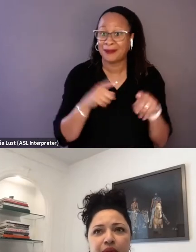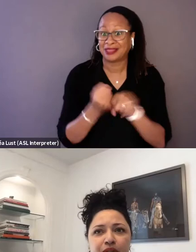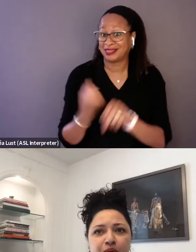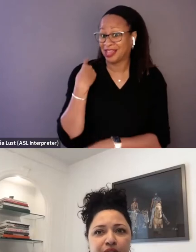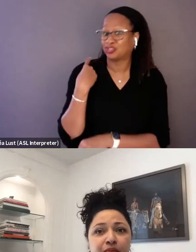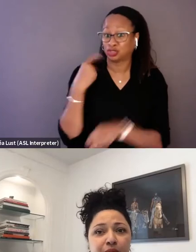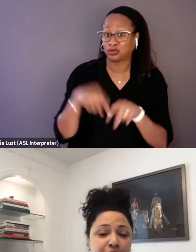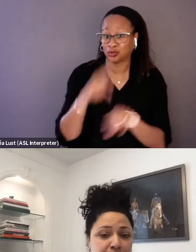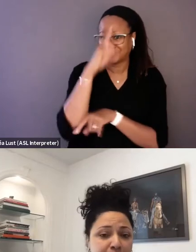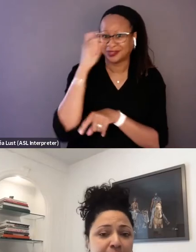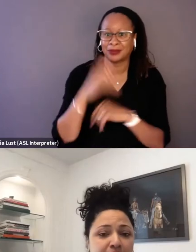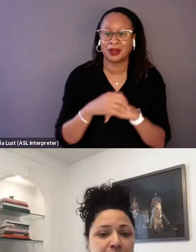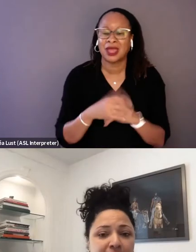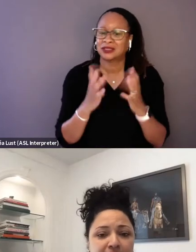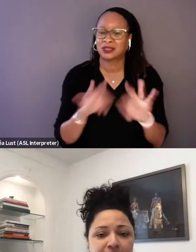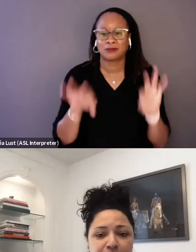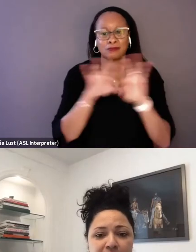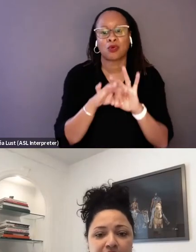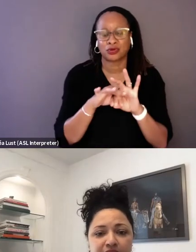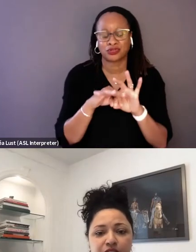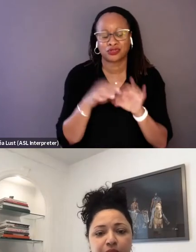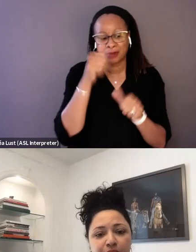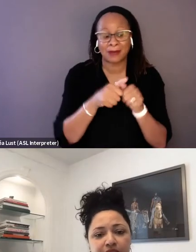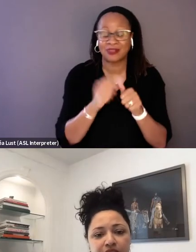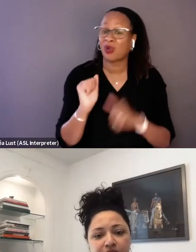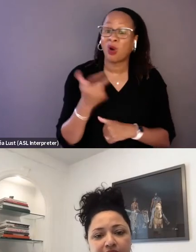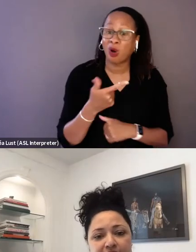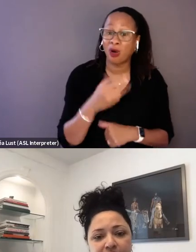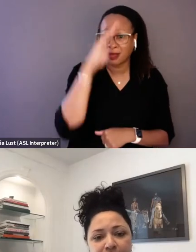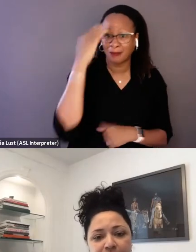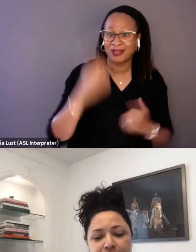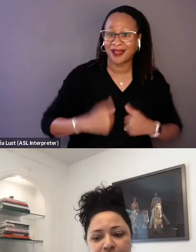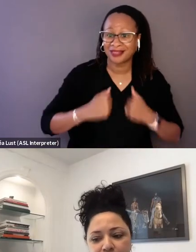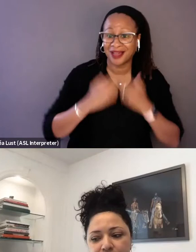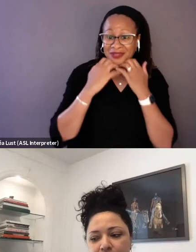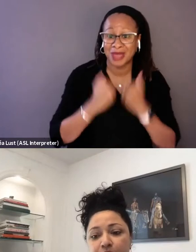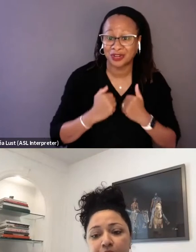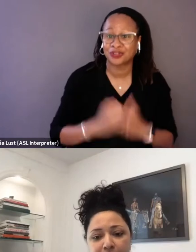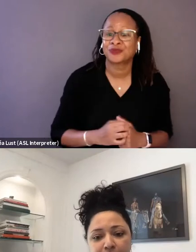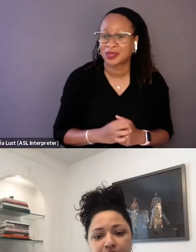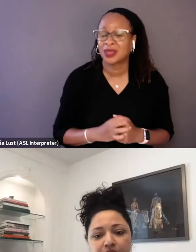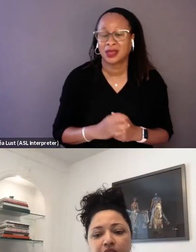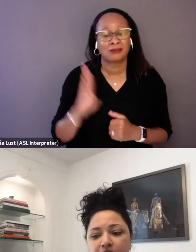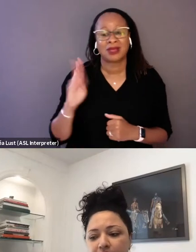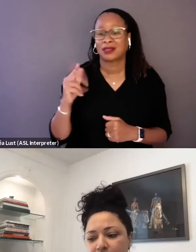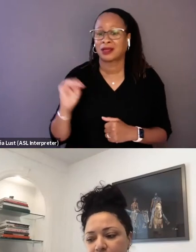it was important to remember that all black lives matter. And so we really took that very seriously and Rowe Haber